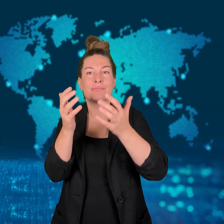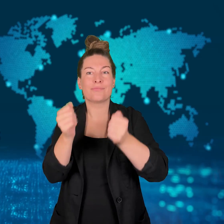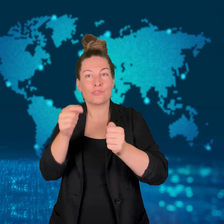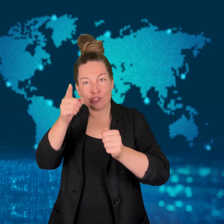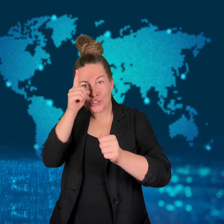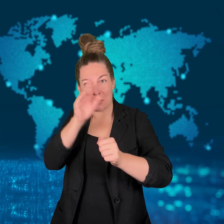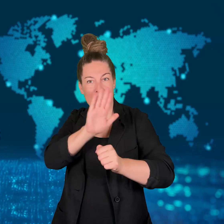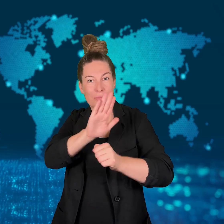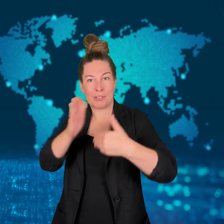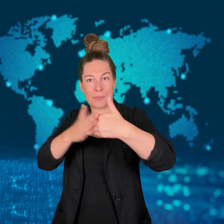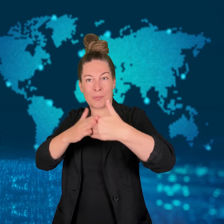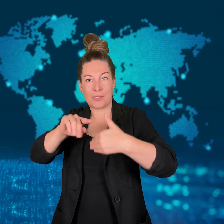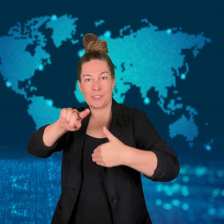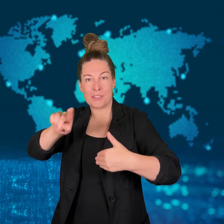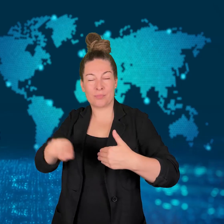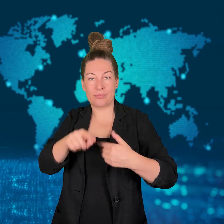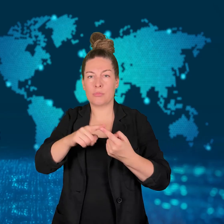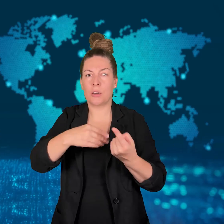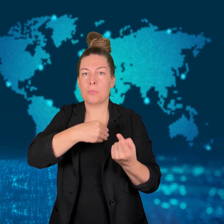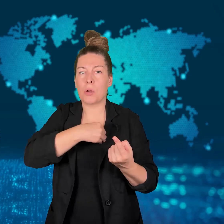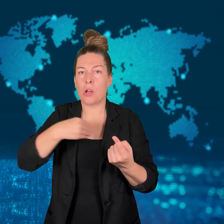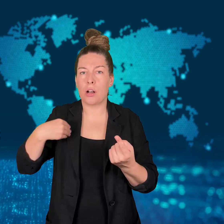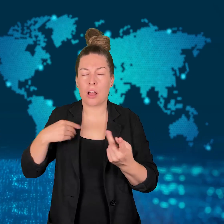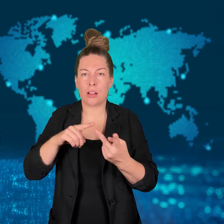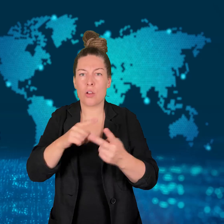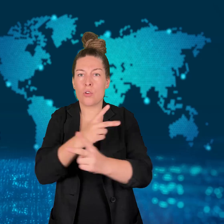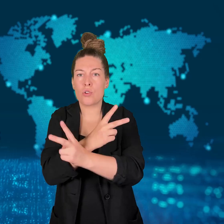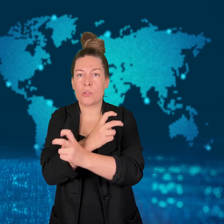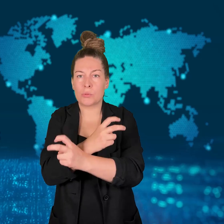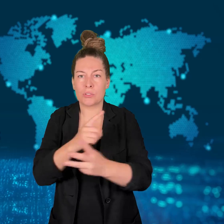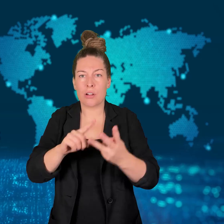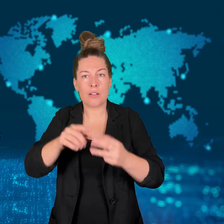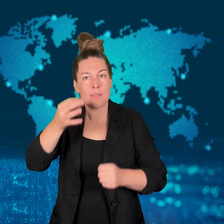Switzerland, Belgium, Luxembourg, and the Netherlands.